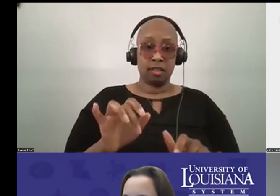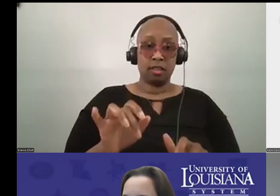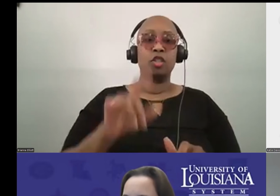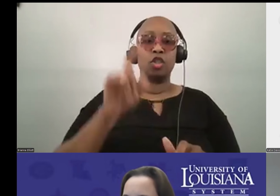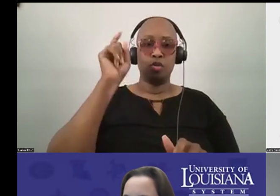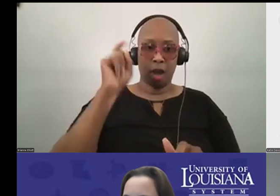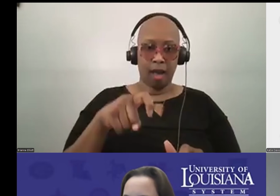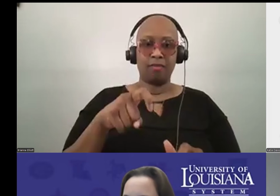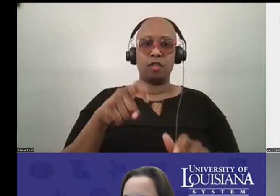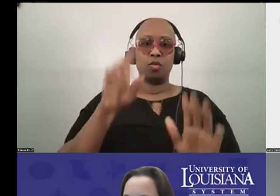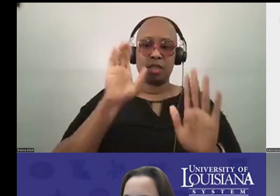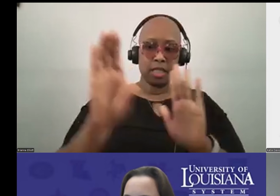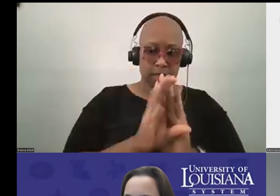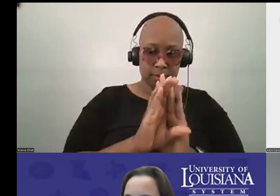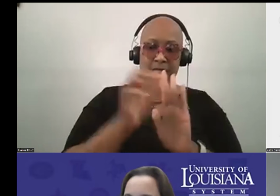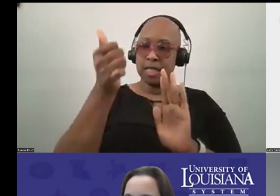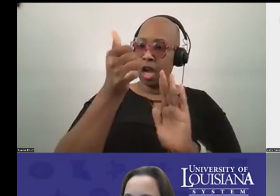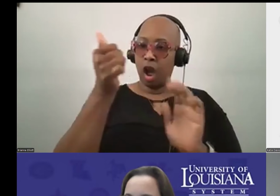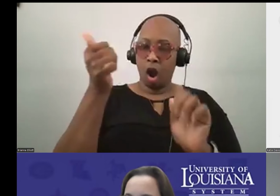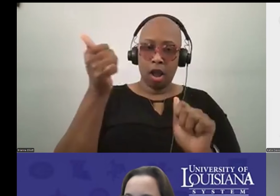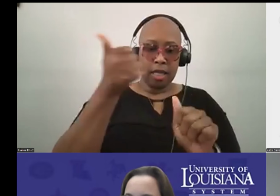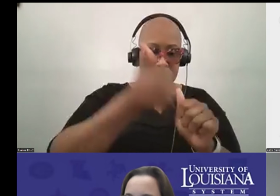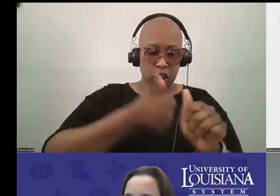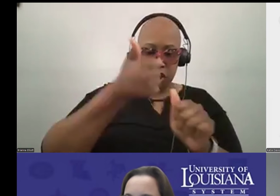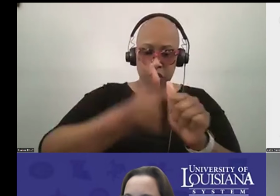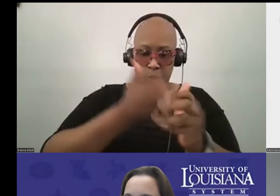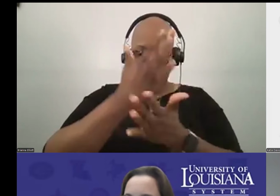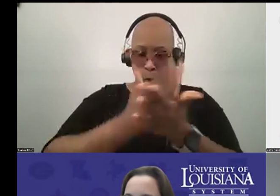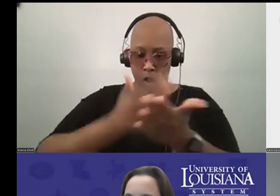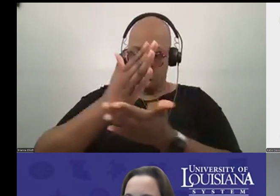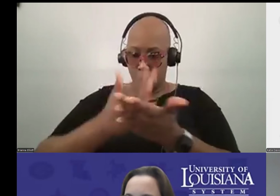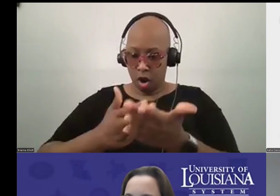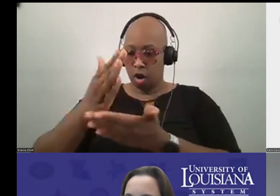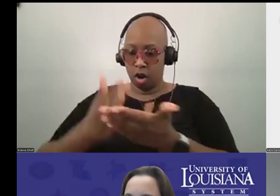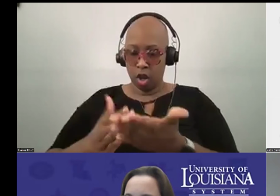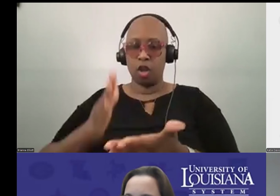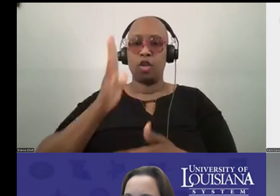of those individual pieces are always things that you are going to have to be doing when you create